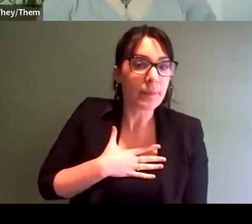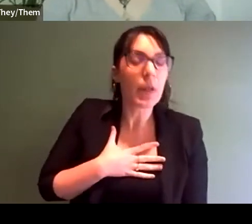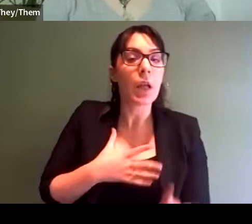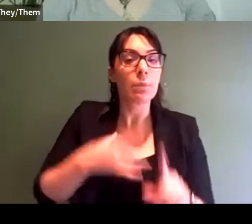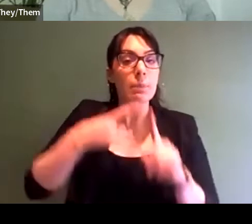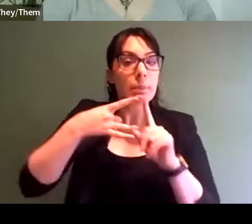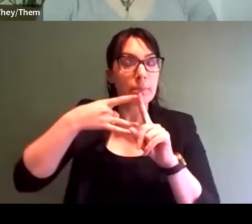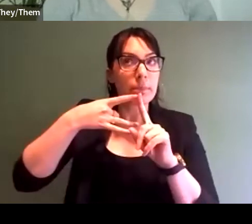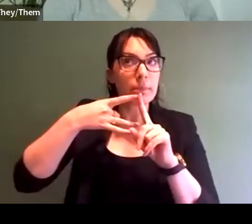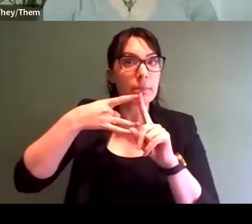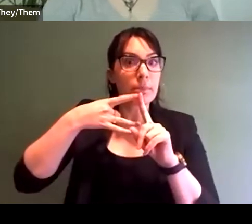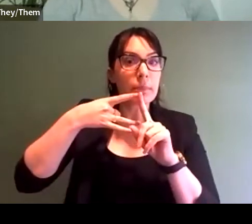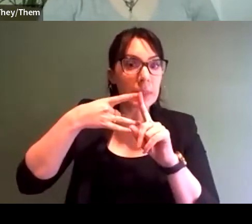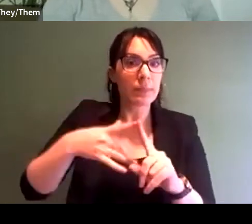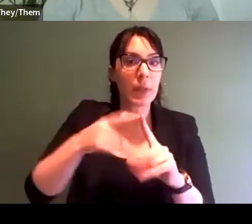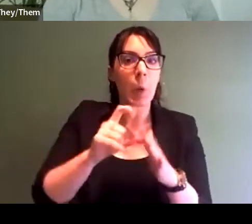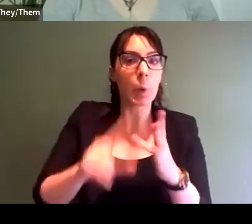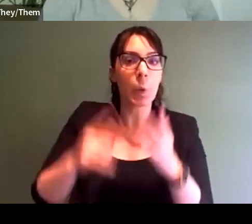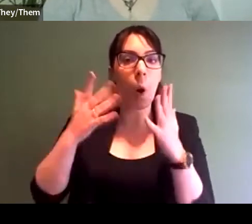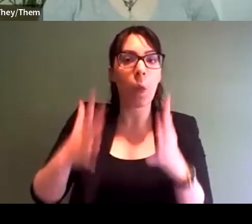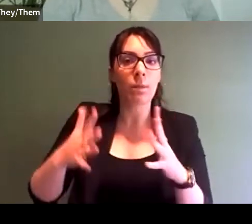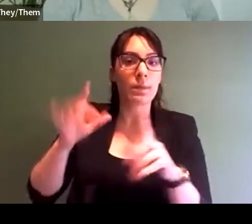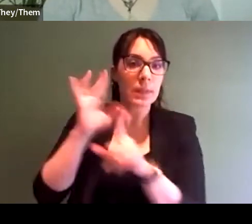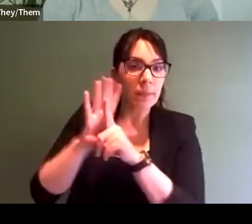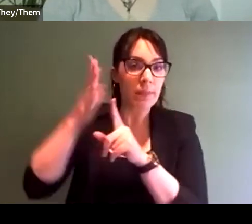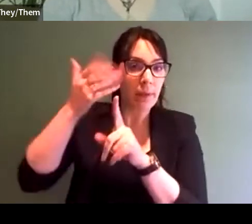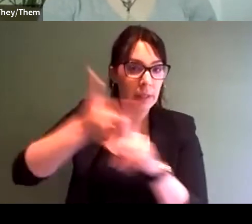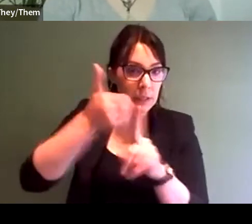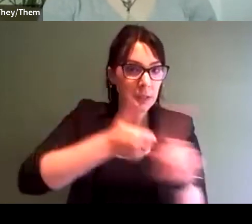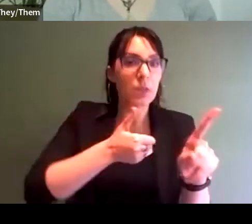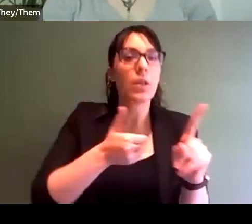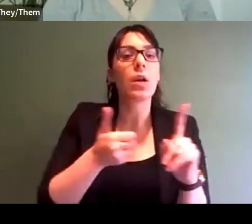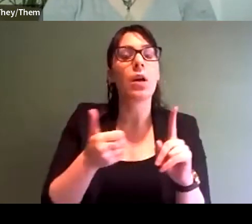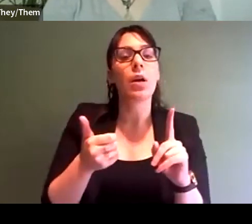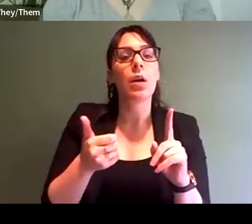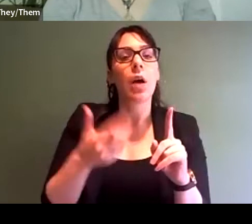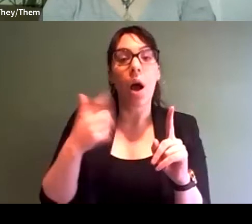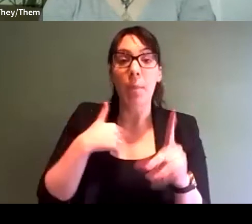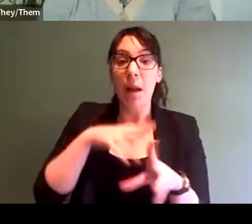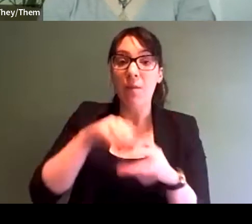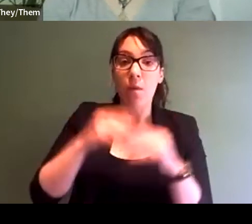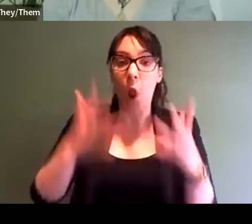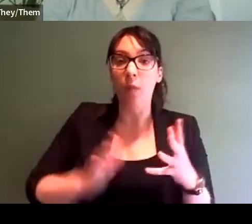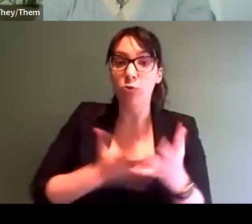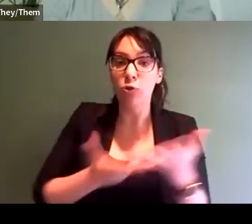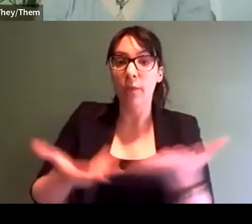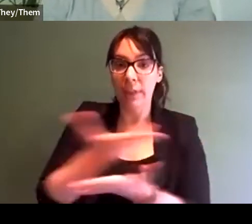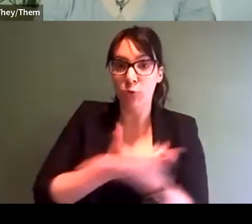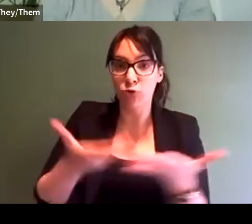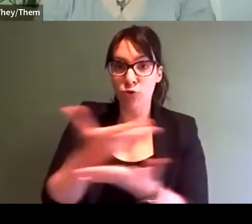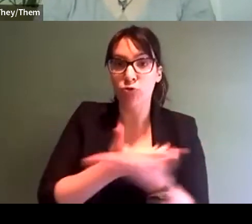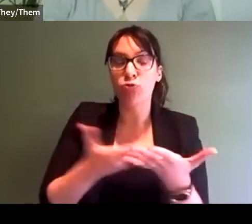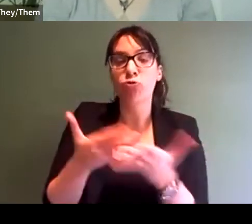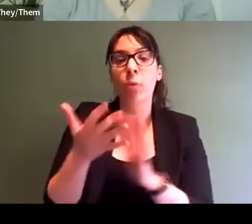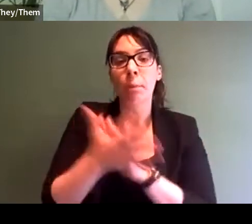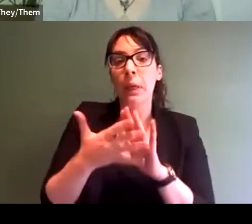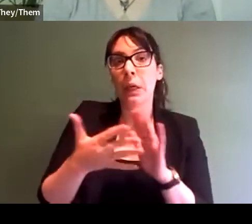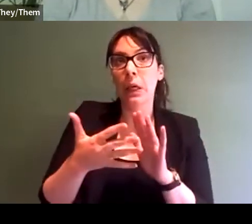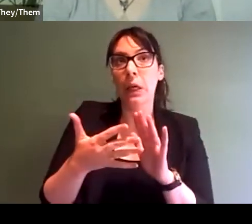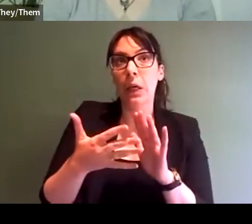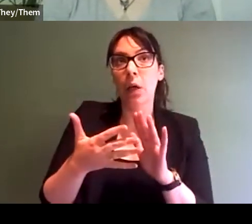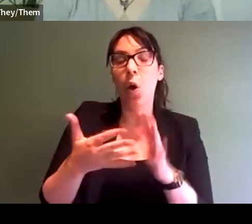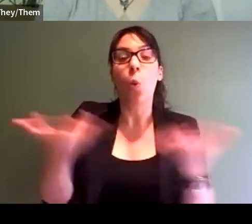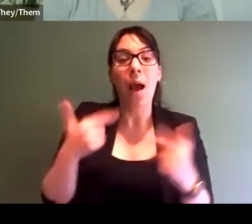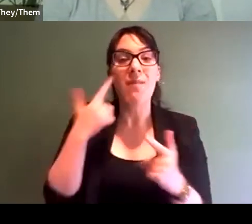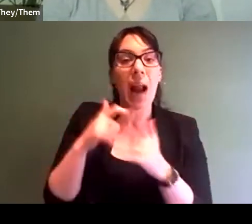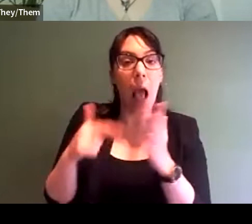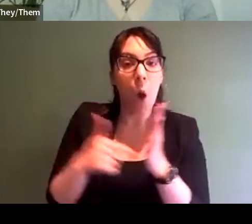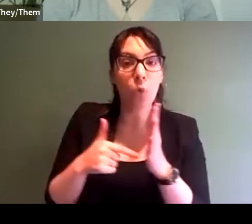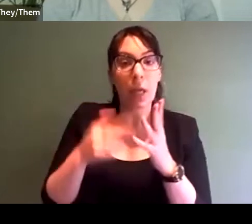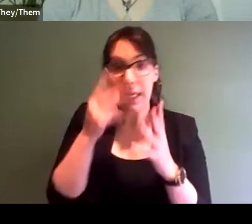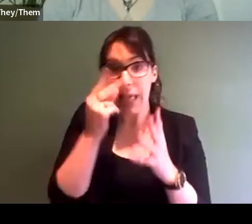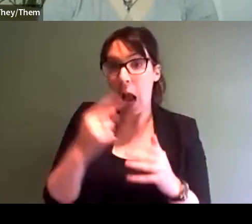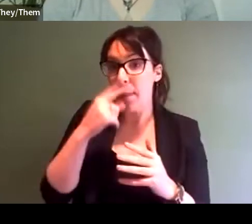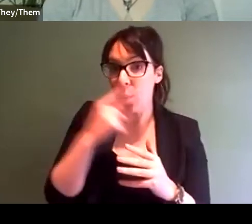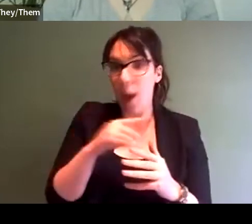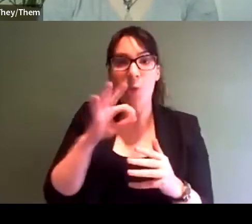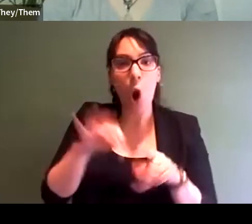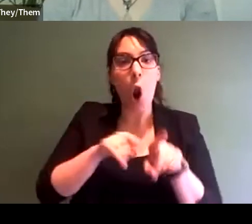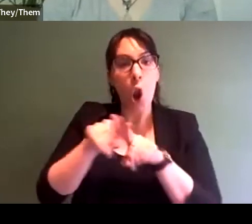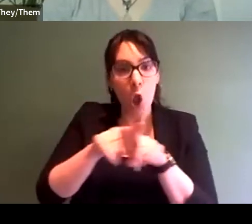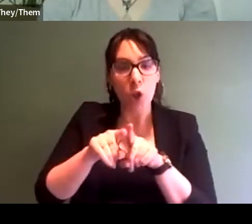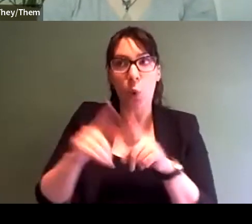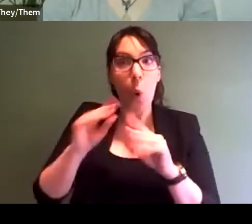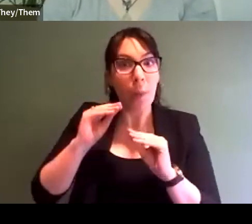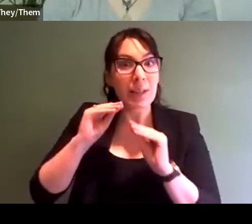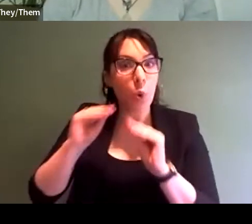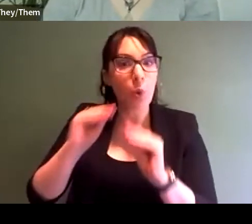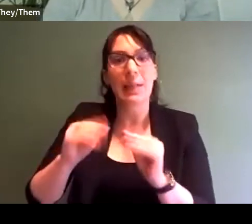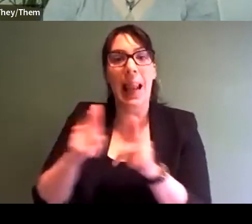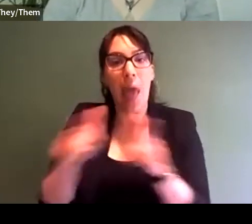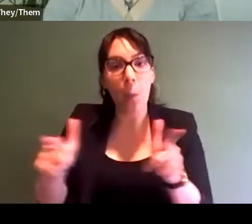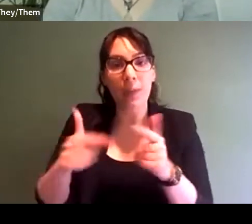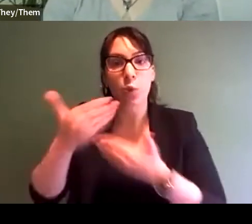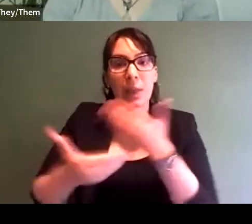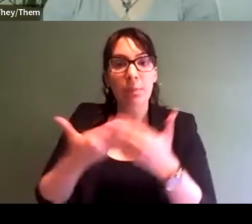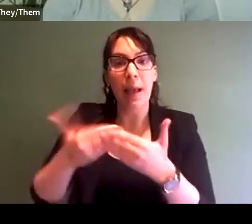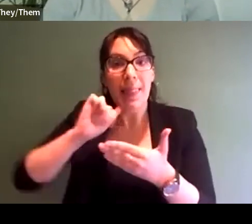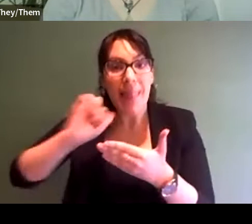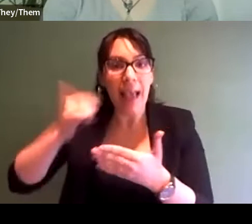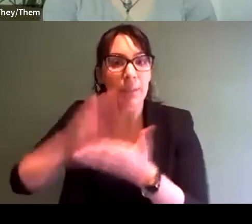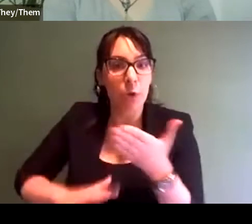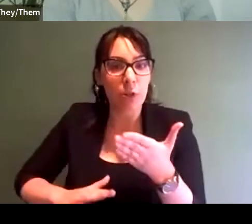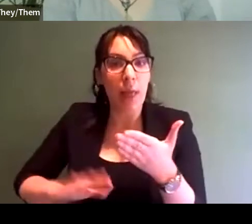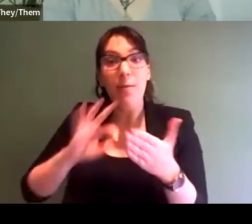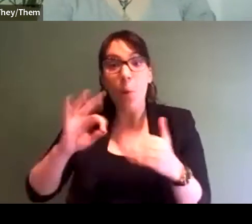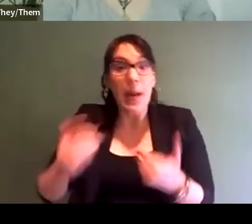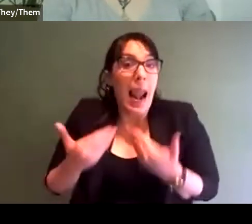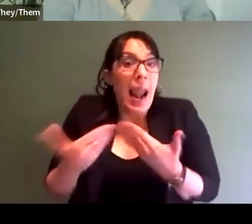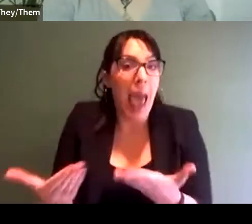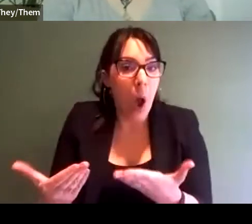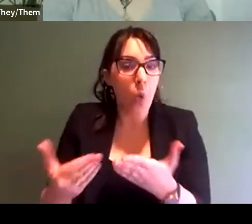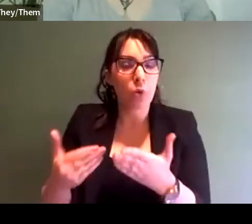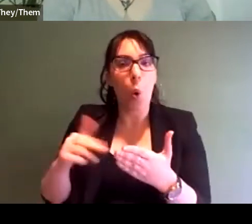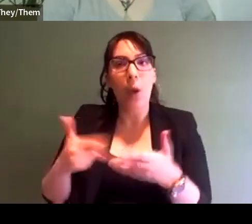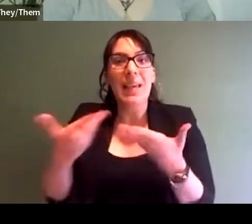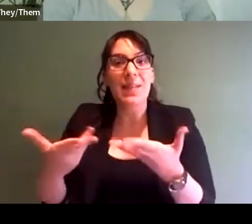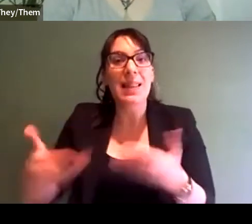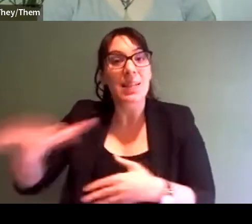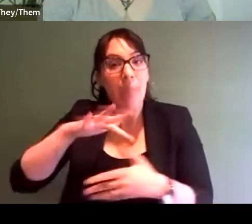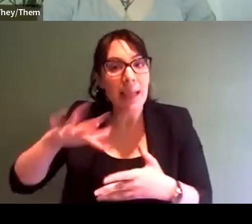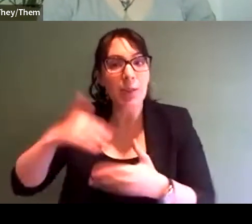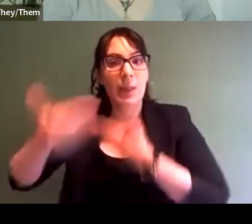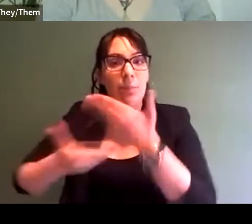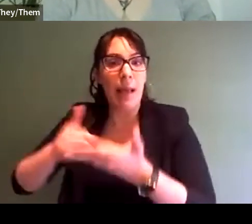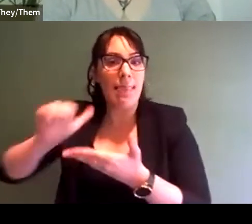self advocacy, and I've had a lot of very interesting conversations where young people have not been taught the language to explain your experiences, they haven't been allowed to explain their experiences, or haven't been given that sort of agency.